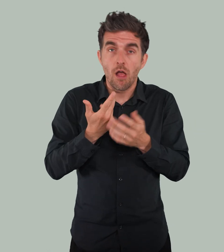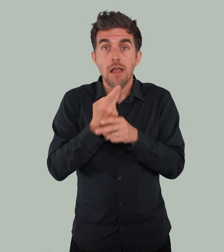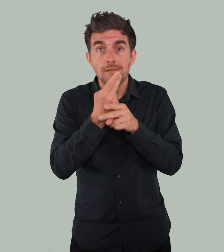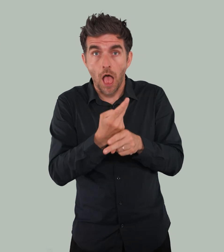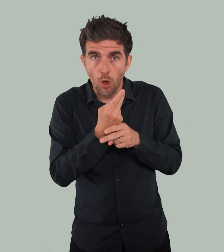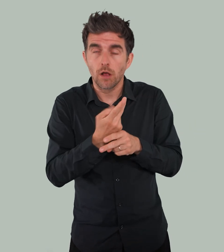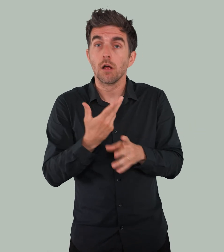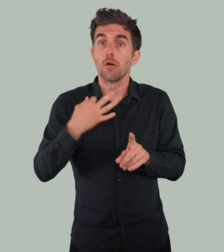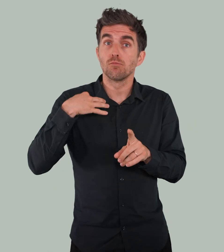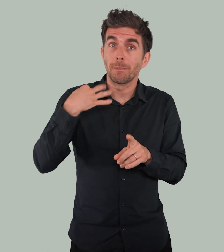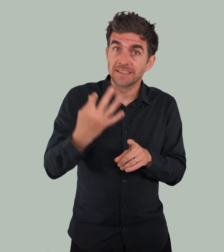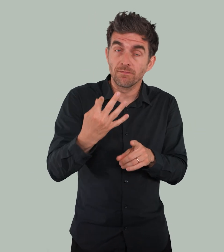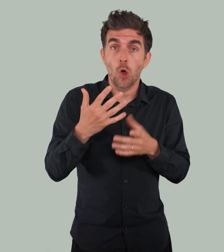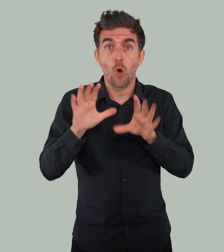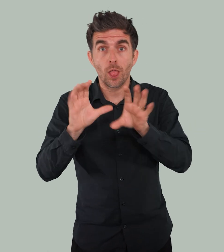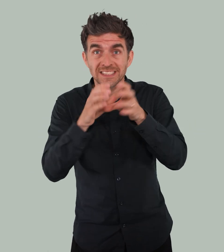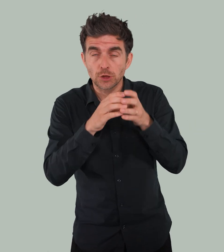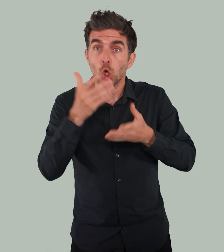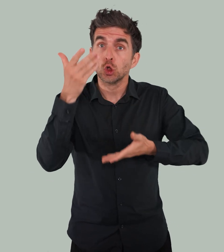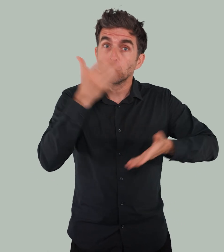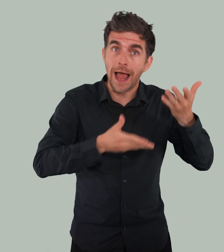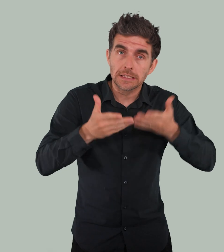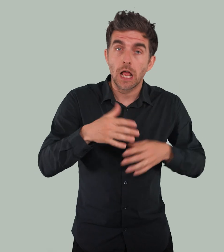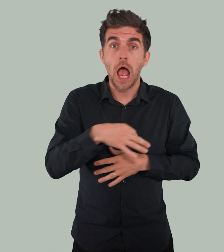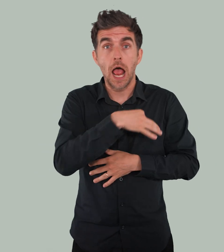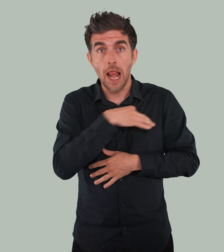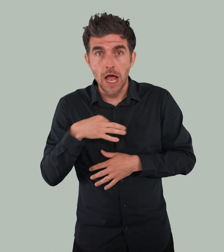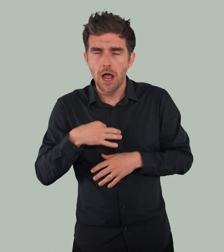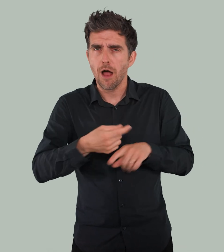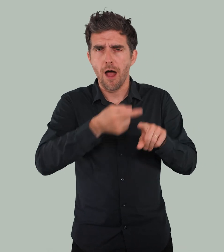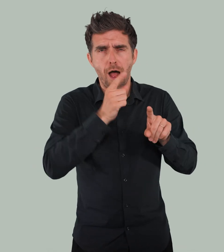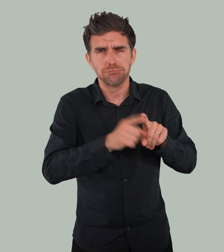carers, representative organisations and charities, clinicians and other